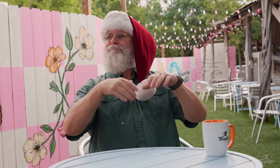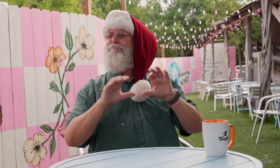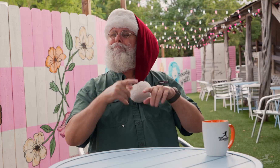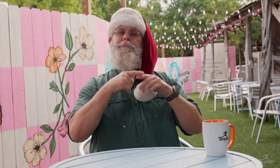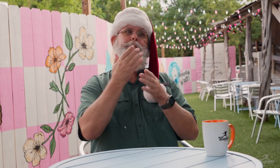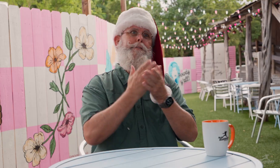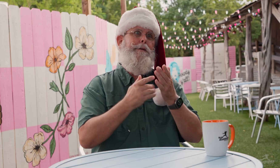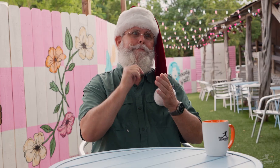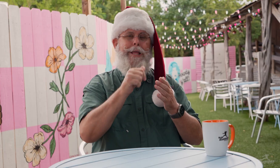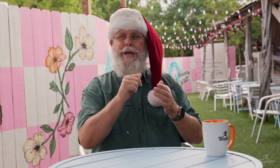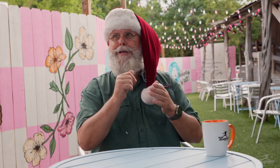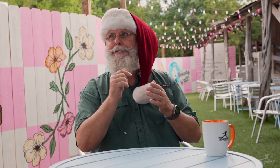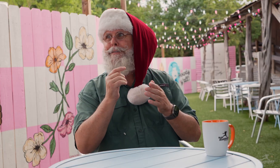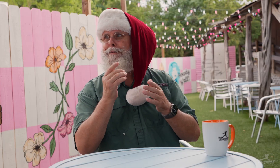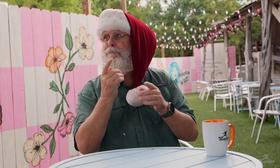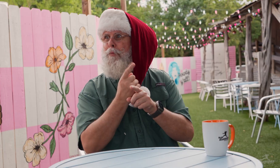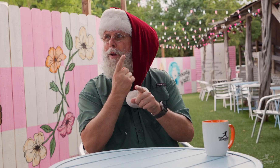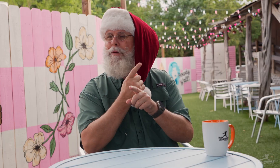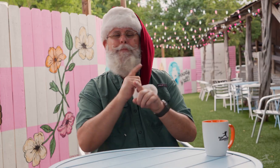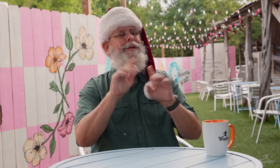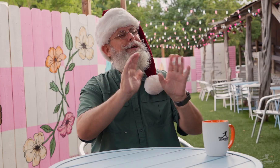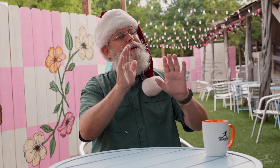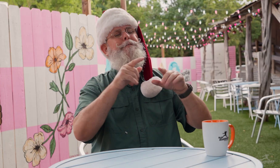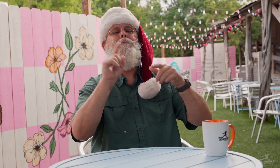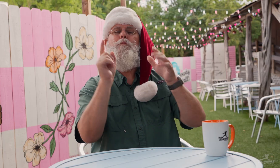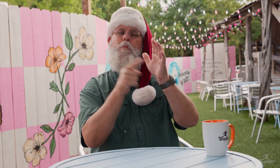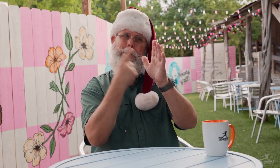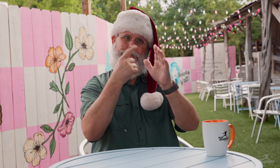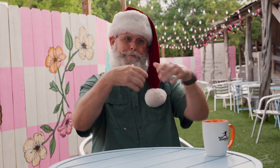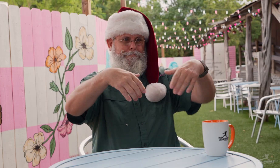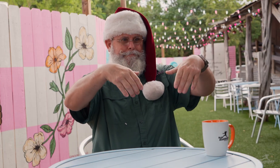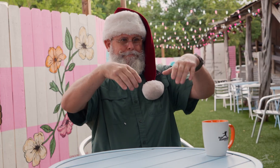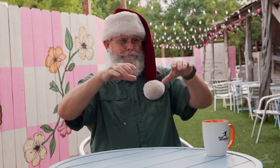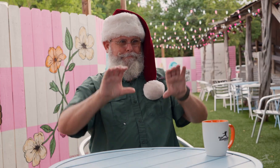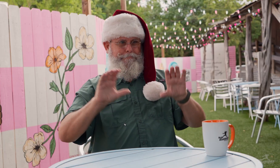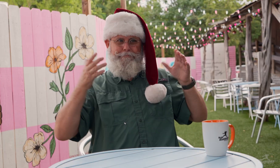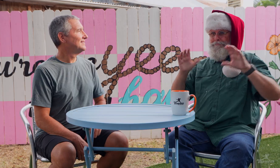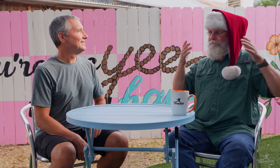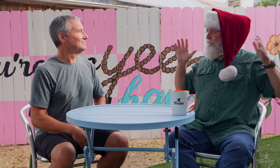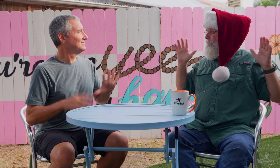Some people don't sign it properly, I'll teach them. One motion, not several.